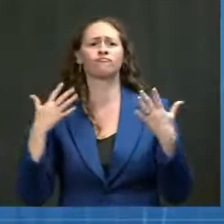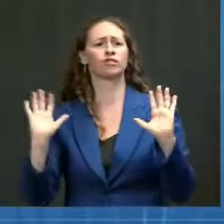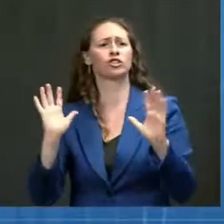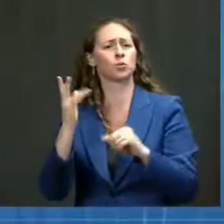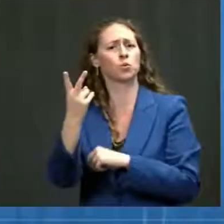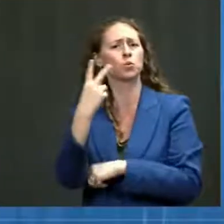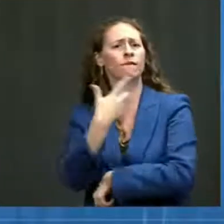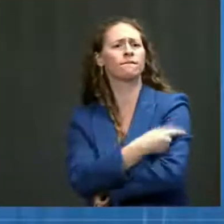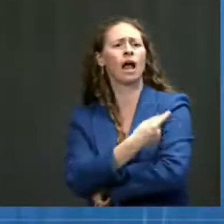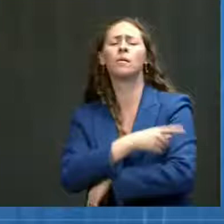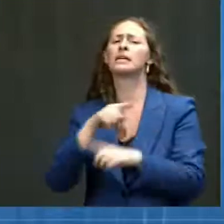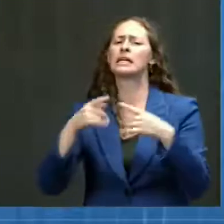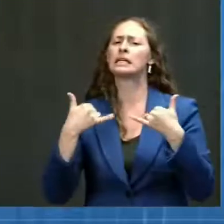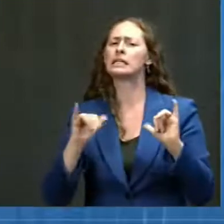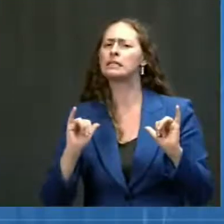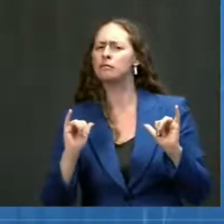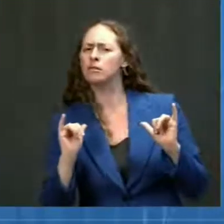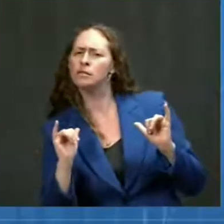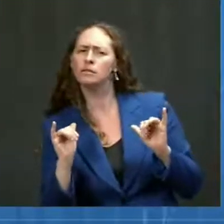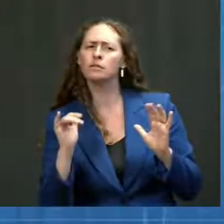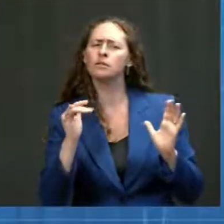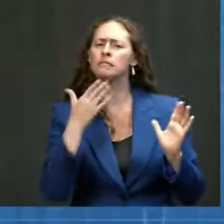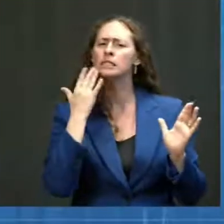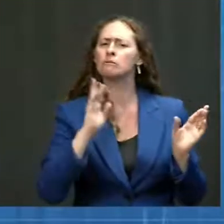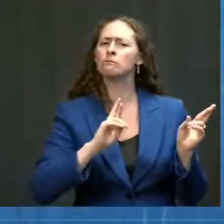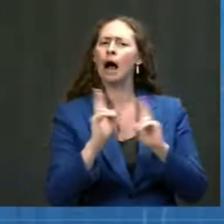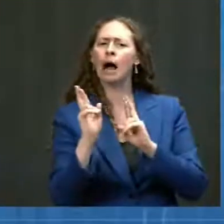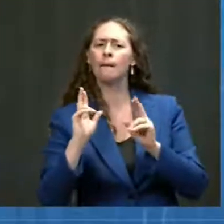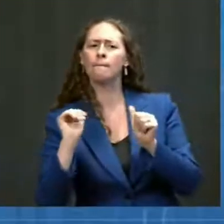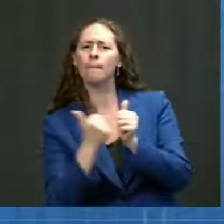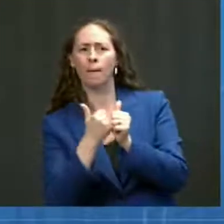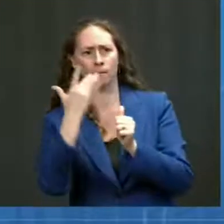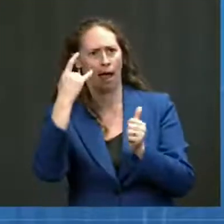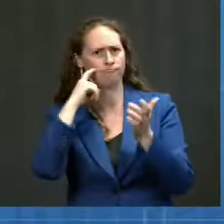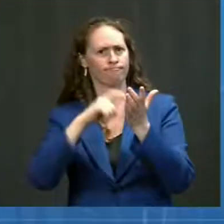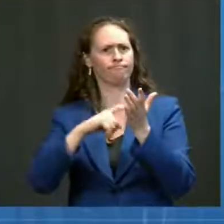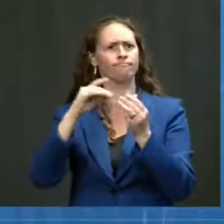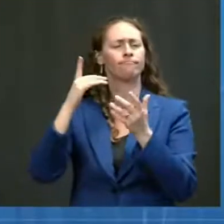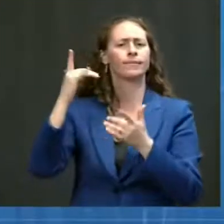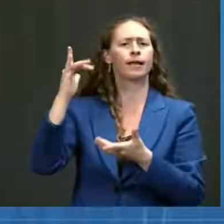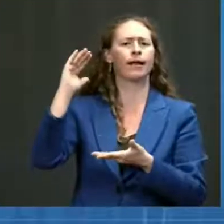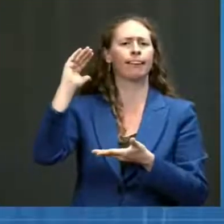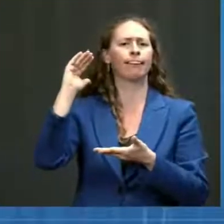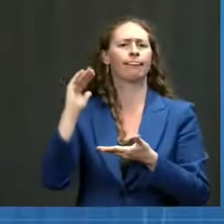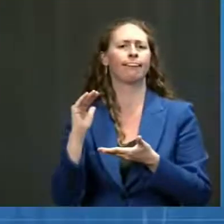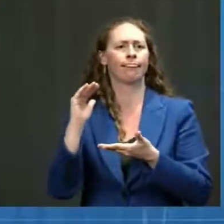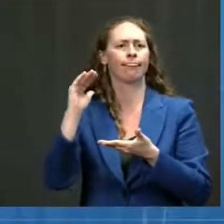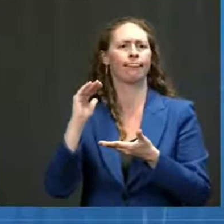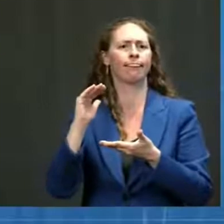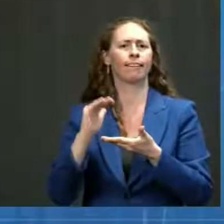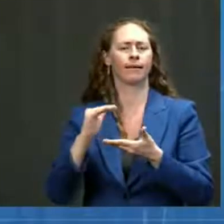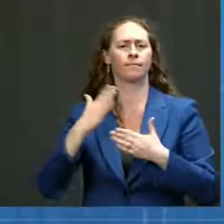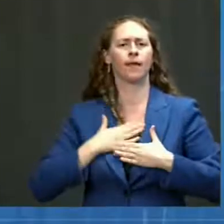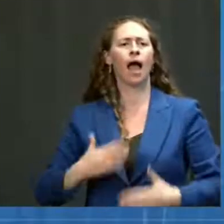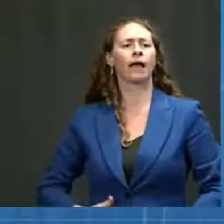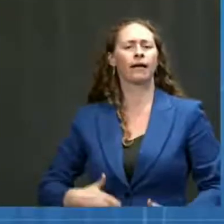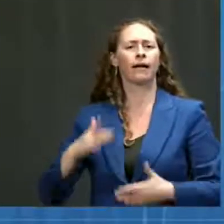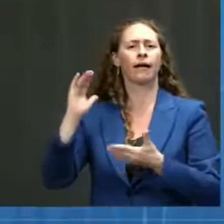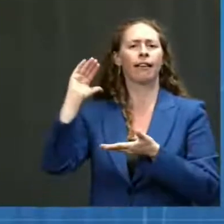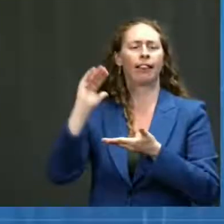AGAINST THE WORST OUTCOMES OF